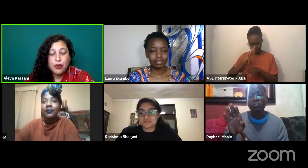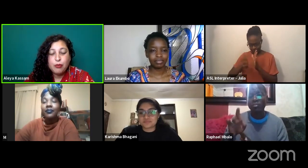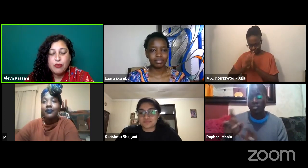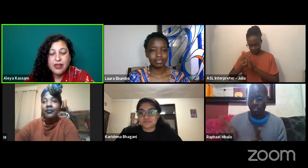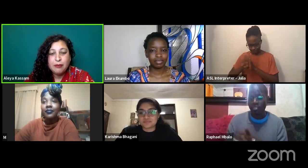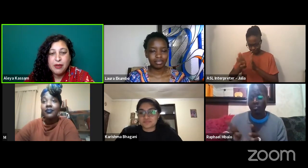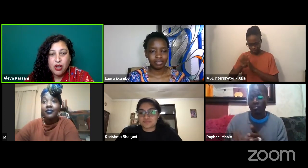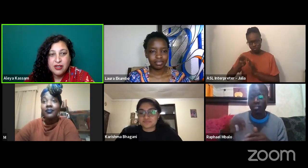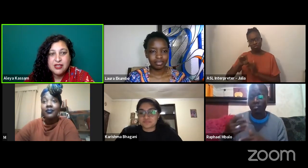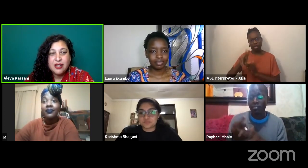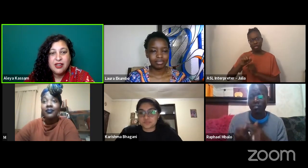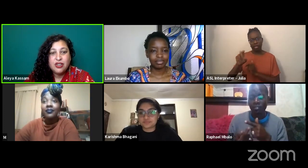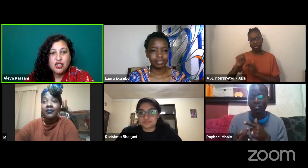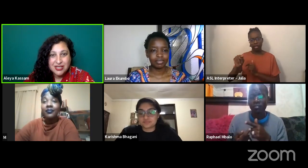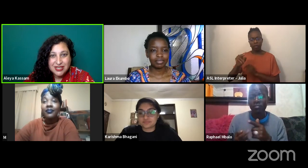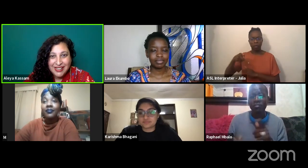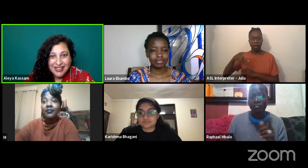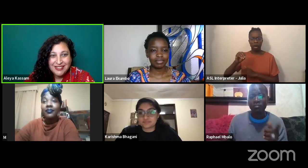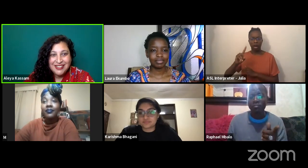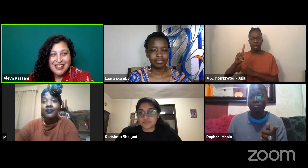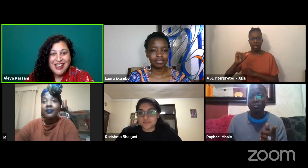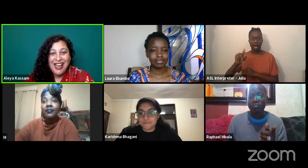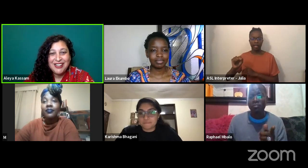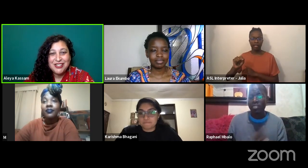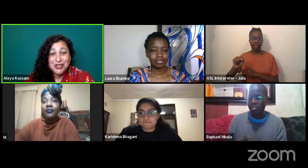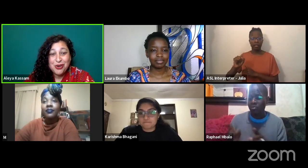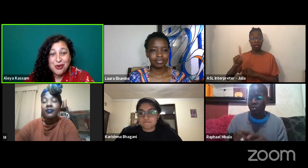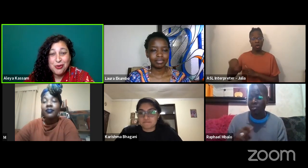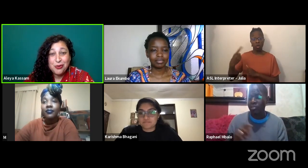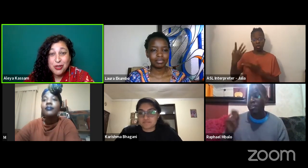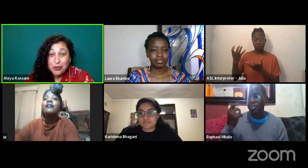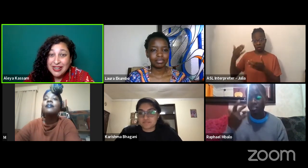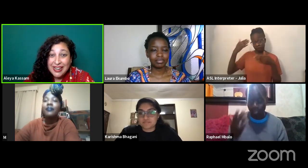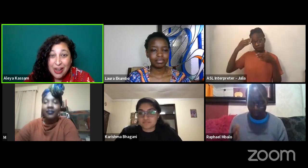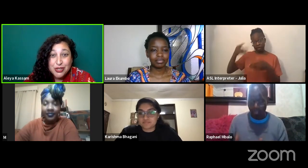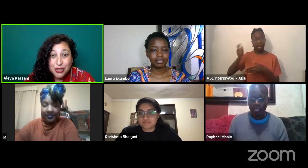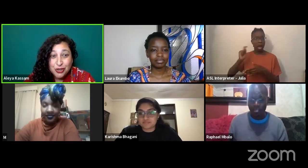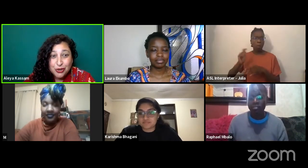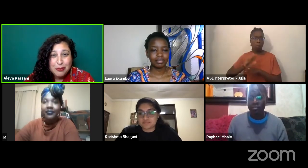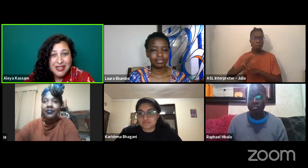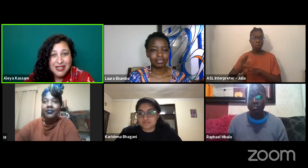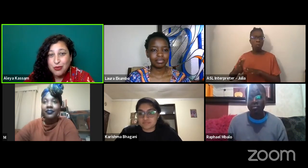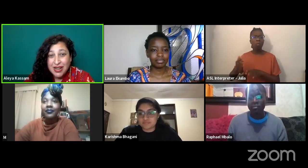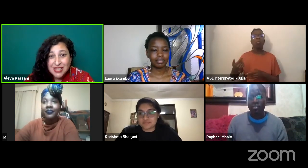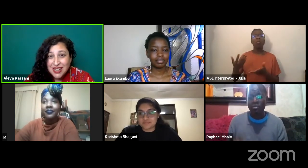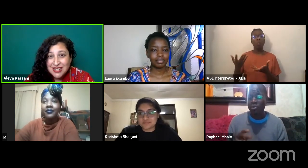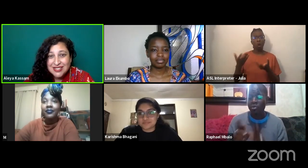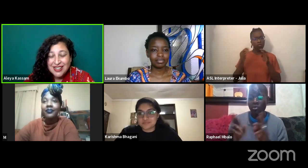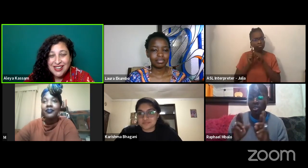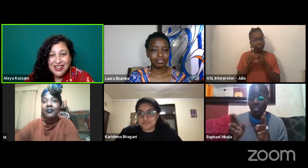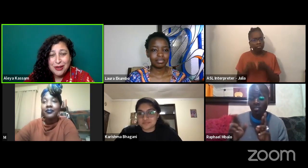We moving beyond just Kenya. And so we ululate out to you, please write us share